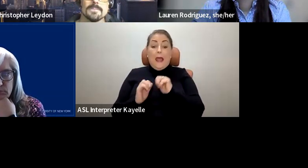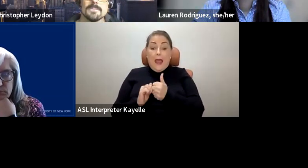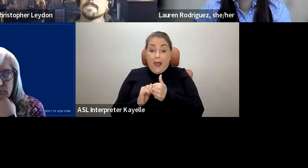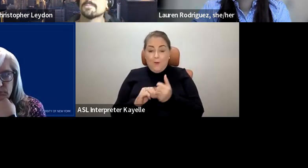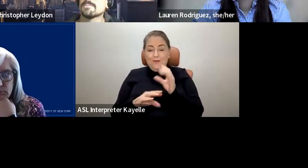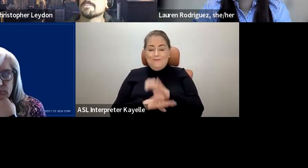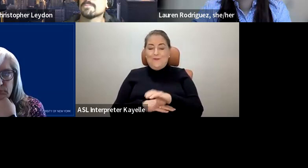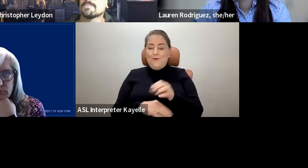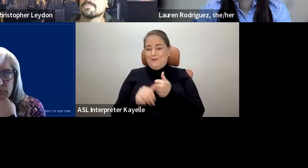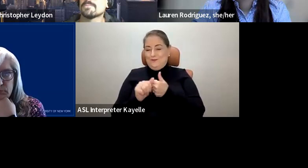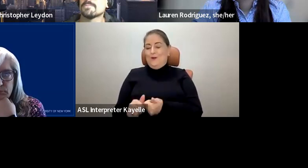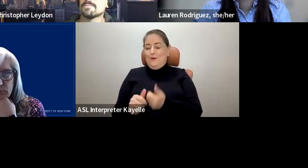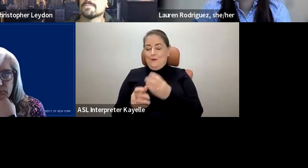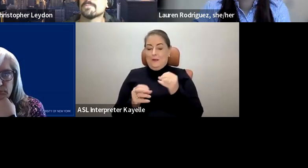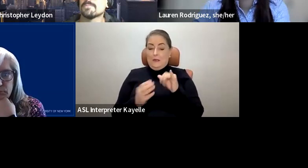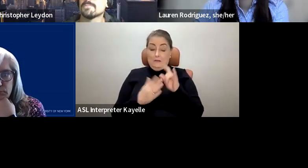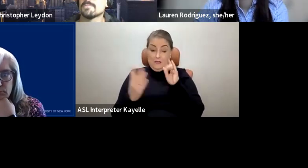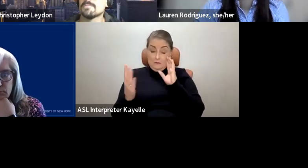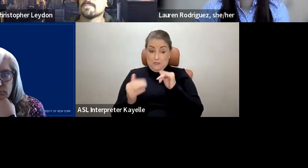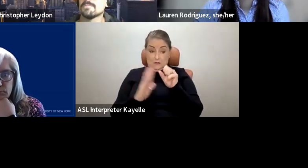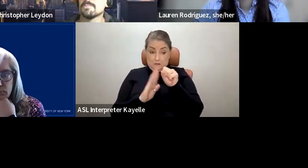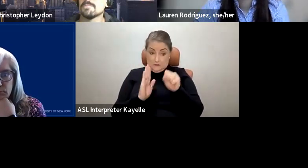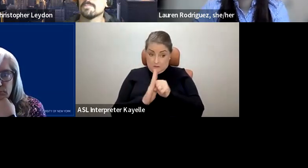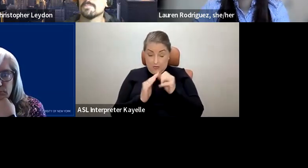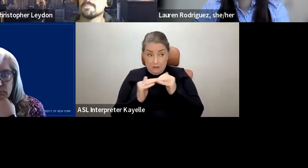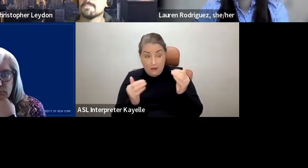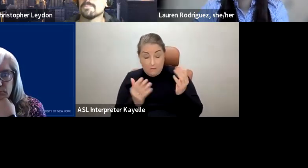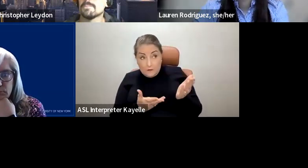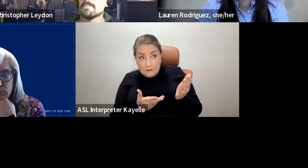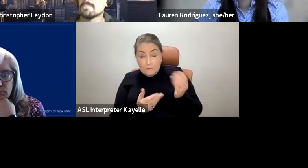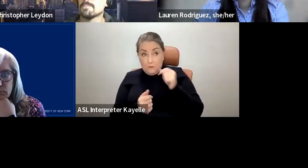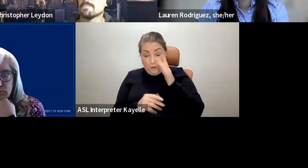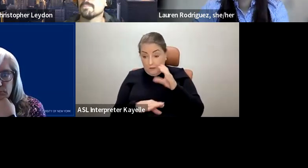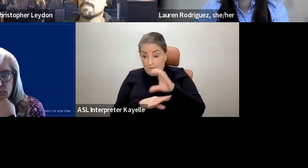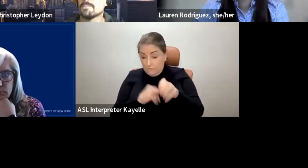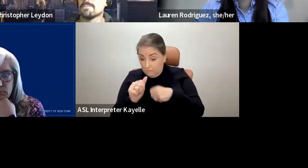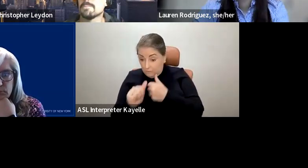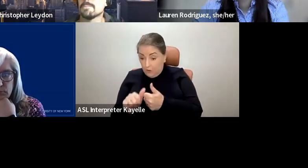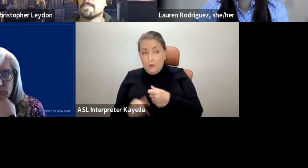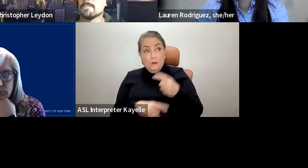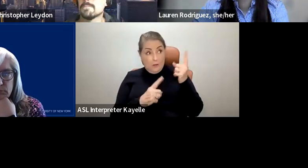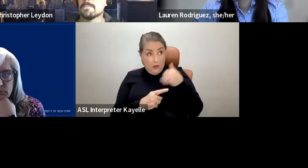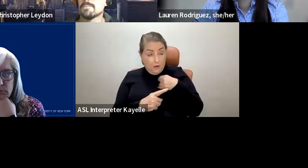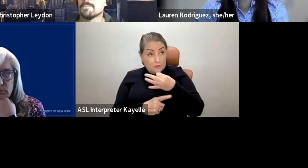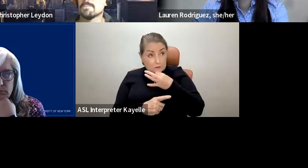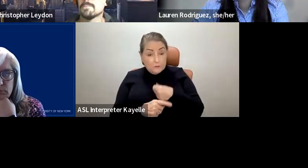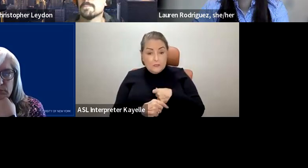the expectation that the state at the state level will enforce this and do they have the expertise to do that kind of